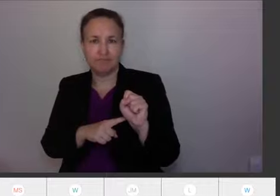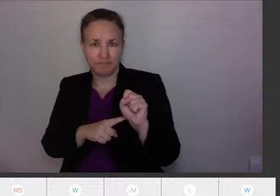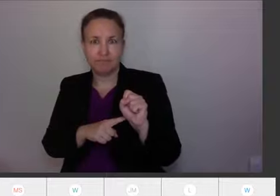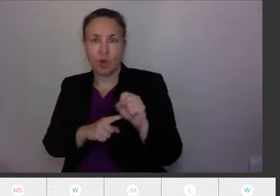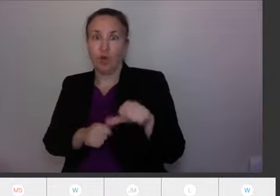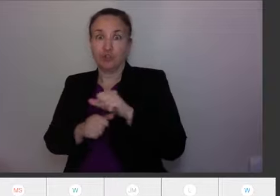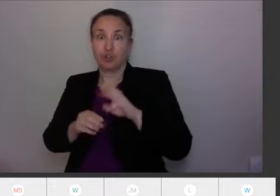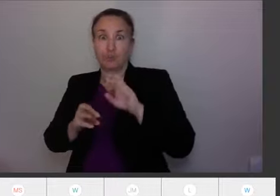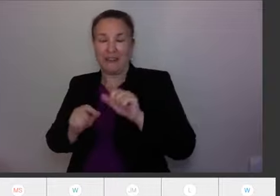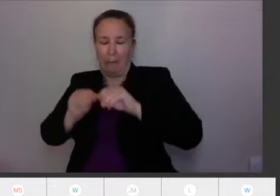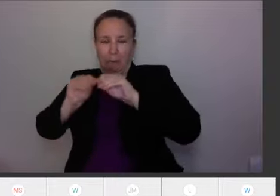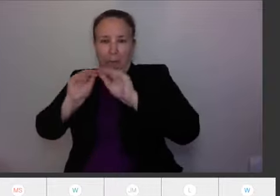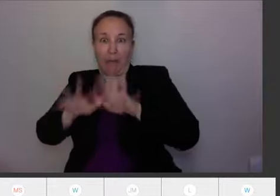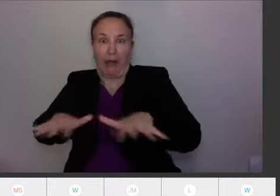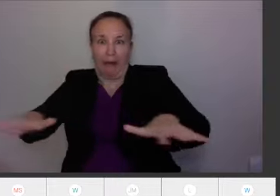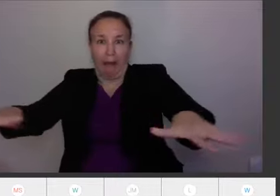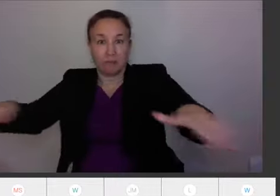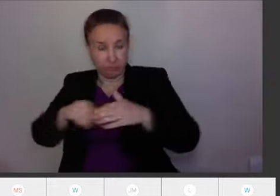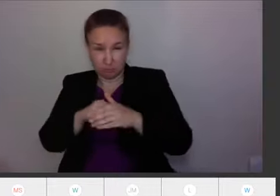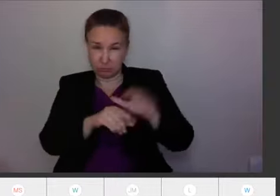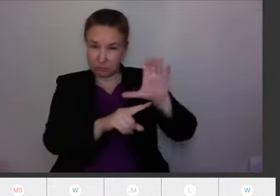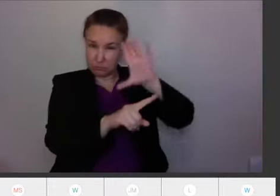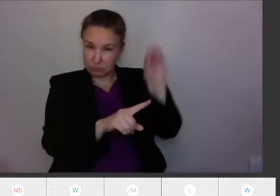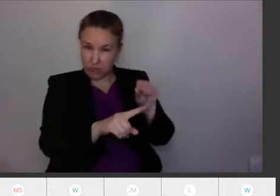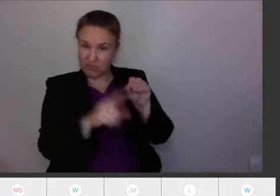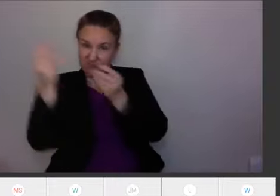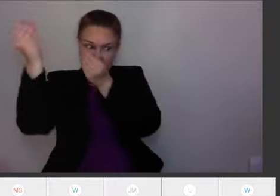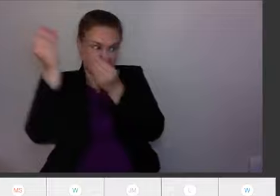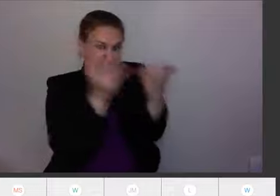storm has the county been notified of any potential changes